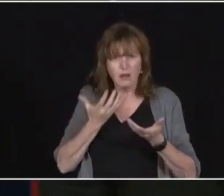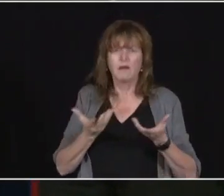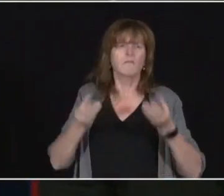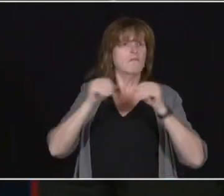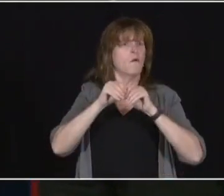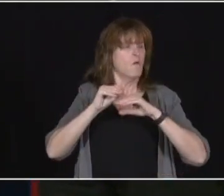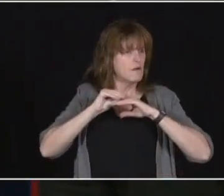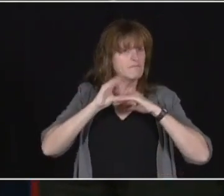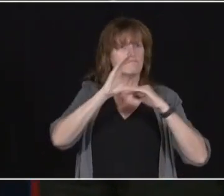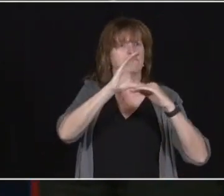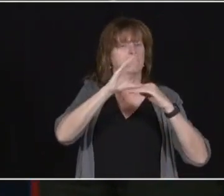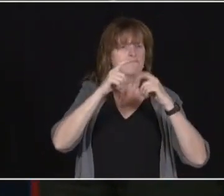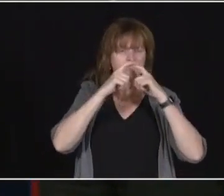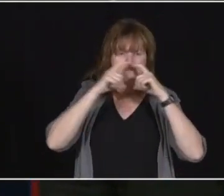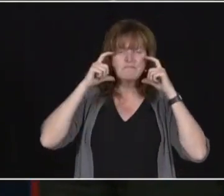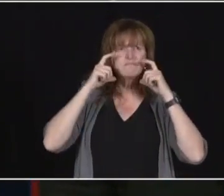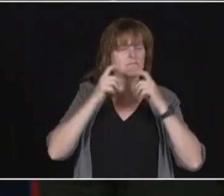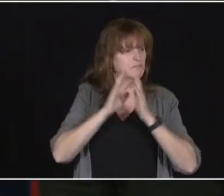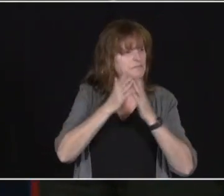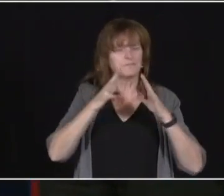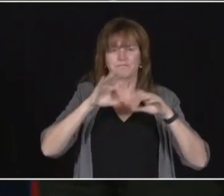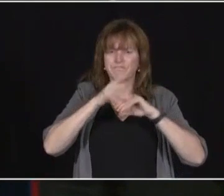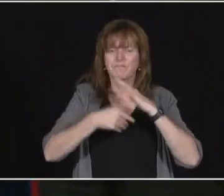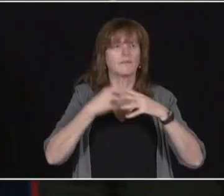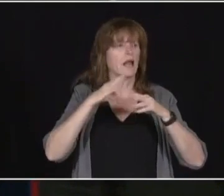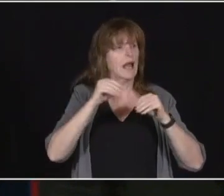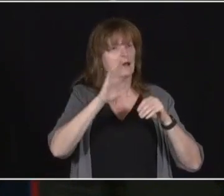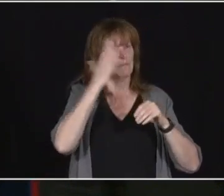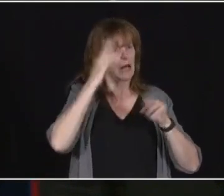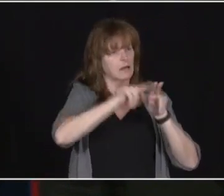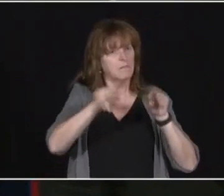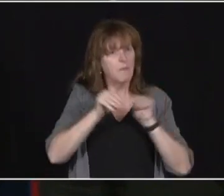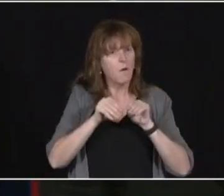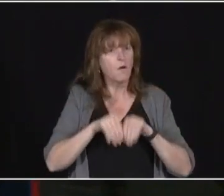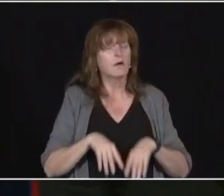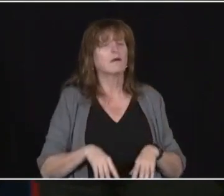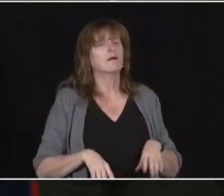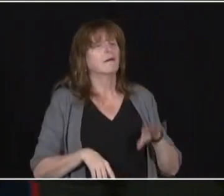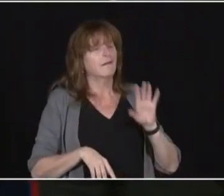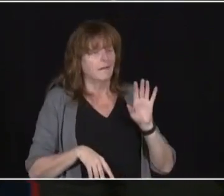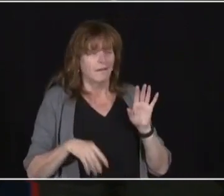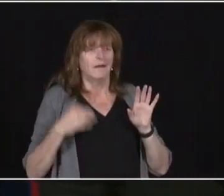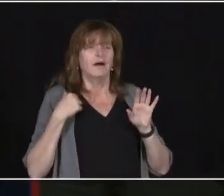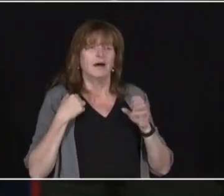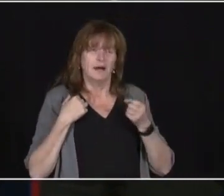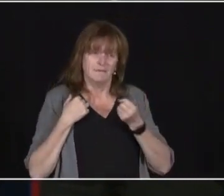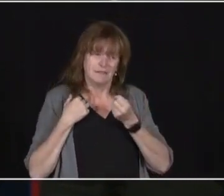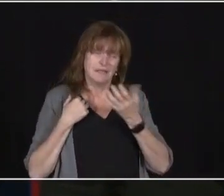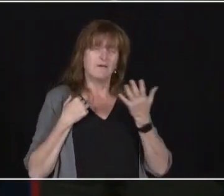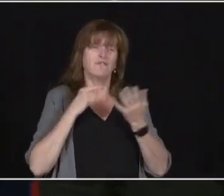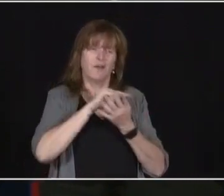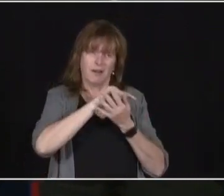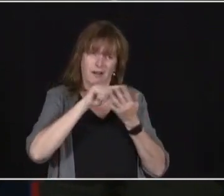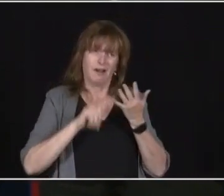more PPE? There are number of issues that need to be answered by each individual hospital before they are able to resume scheduled